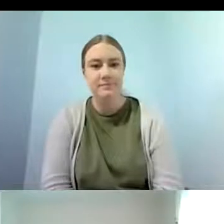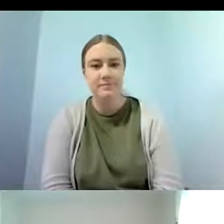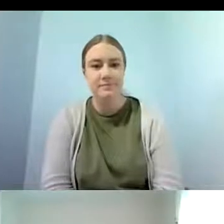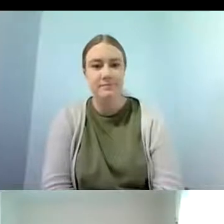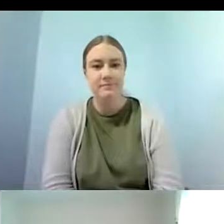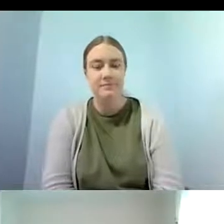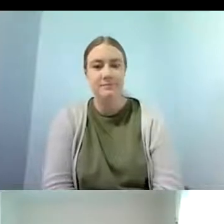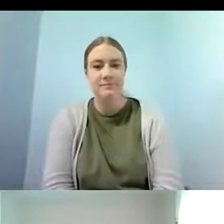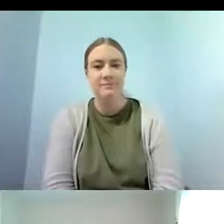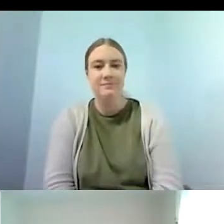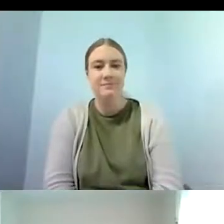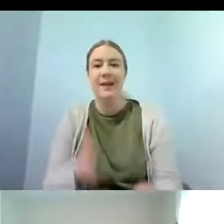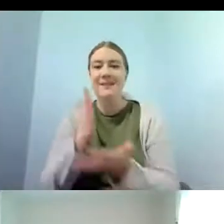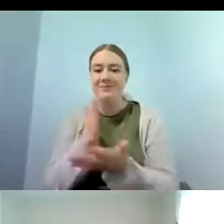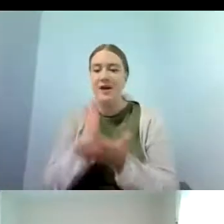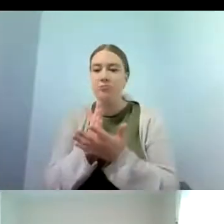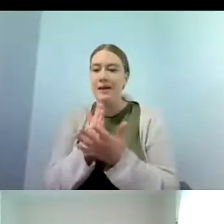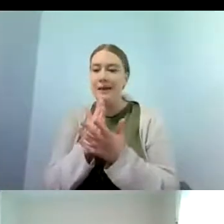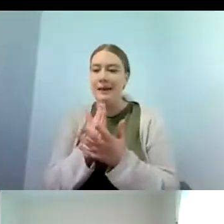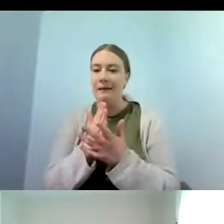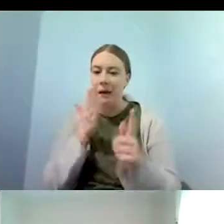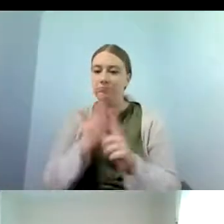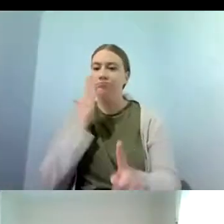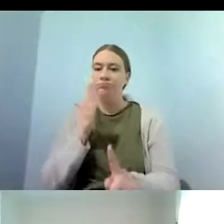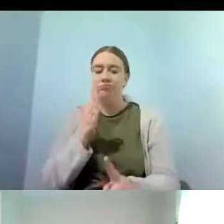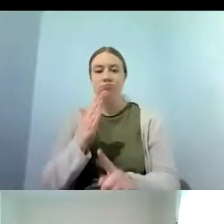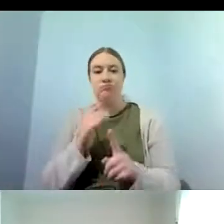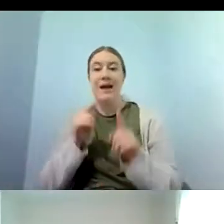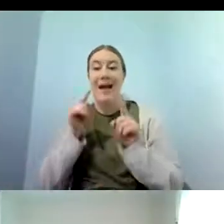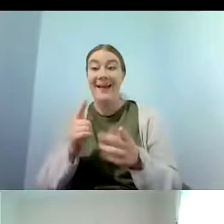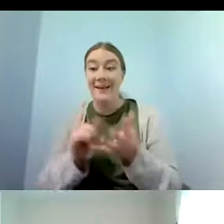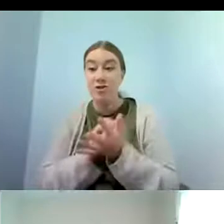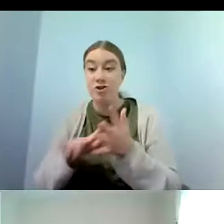it's quite distinctive and at the time of year that a shad spawn there's nothing else